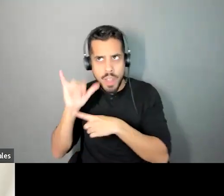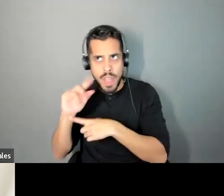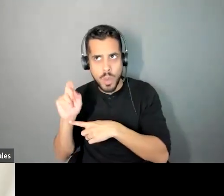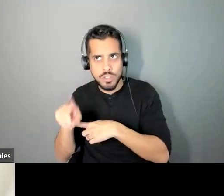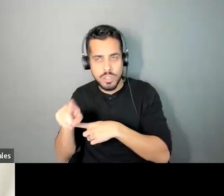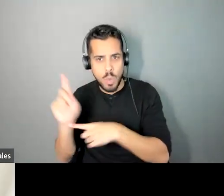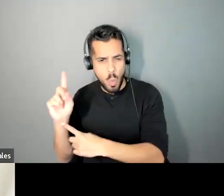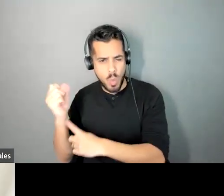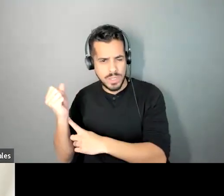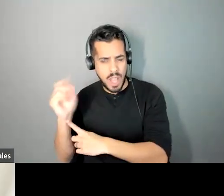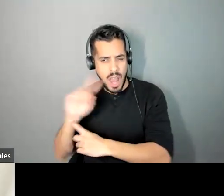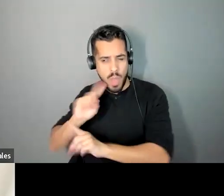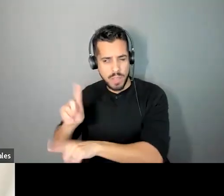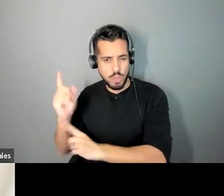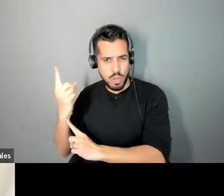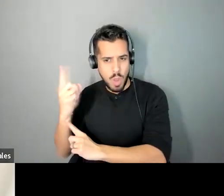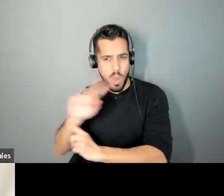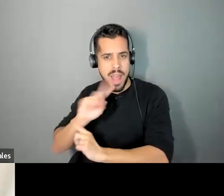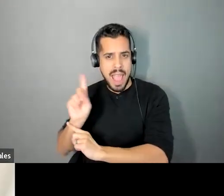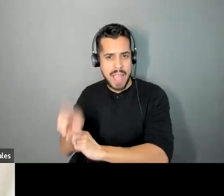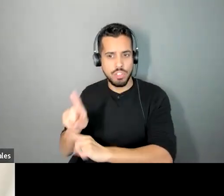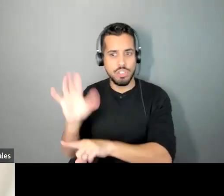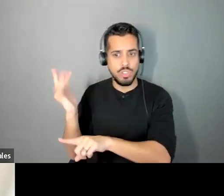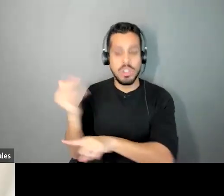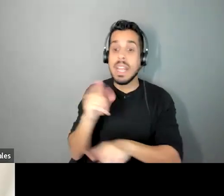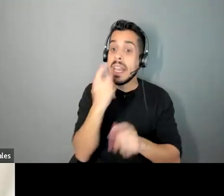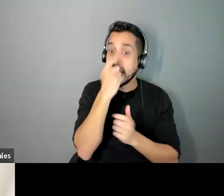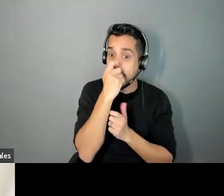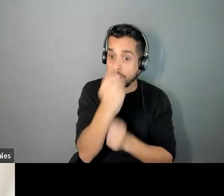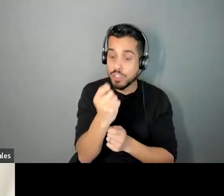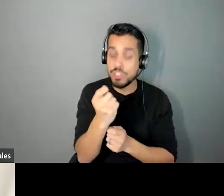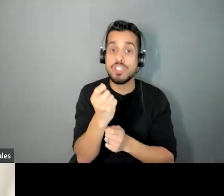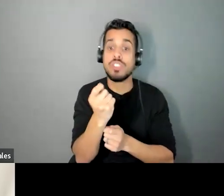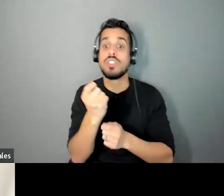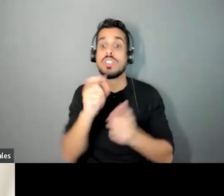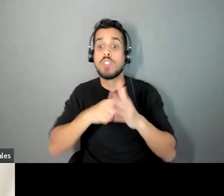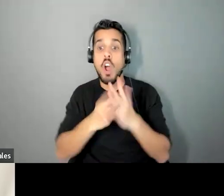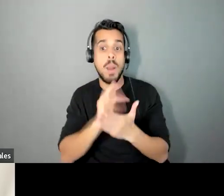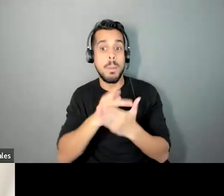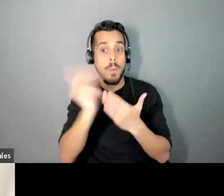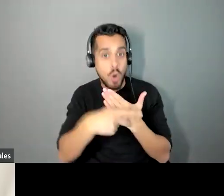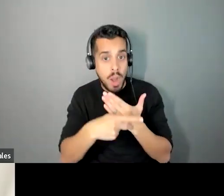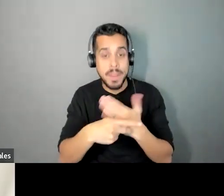Uh... one second, I'll answer that, uh... but if you're interested in getting started with our programming, with our academy to apprenticeship program,